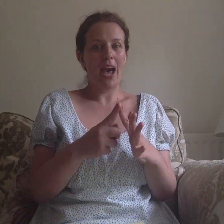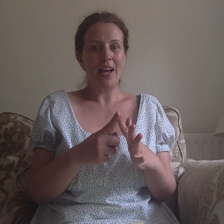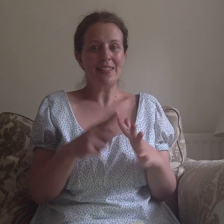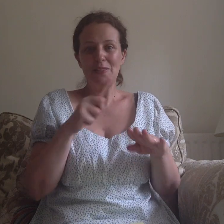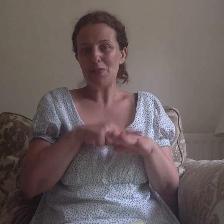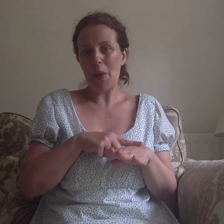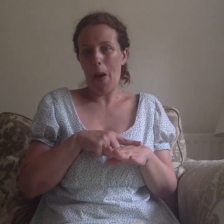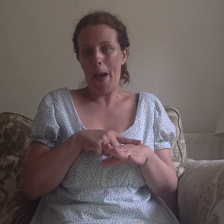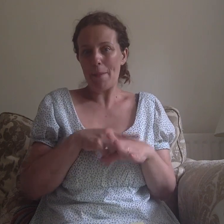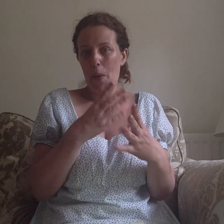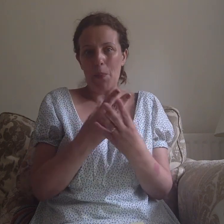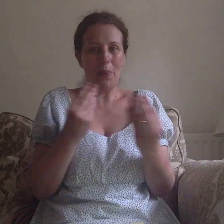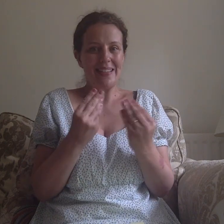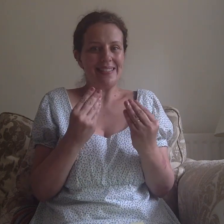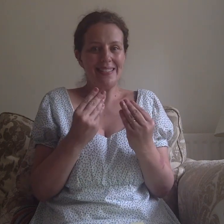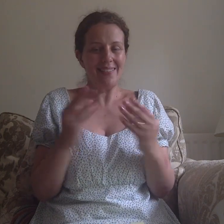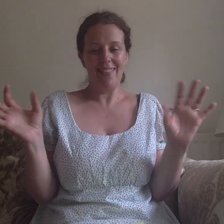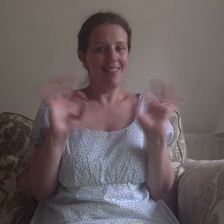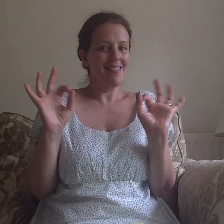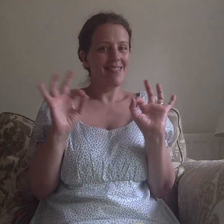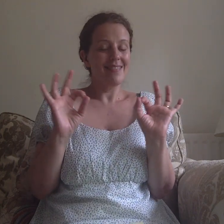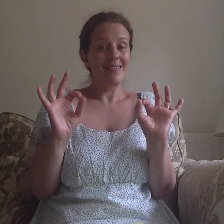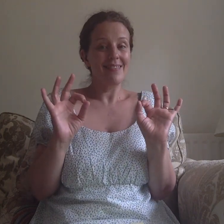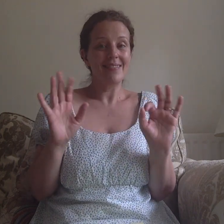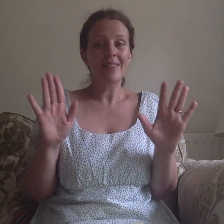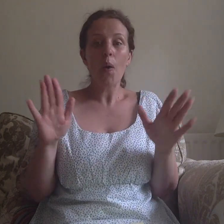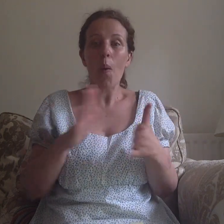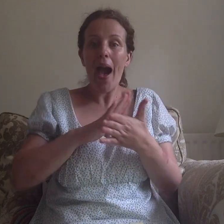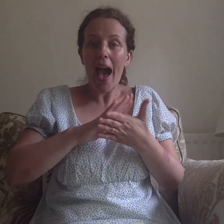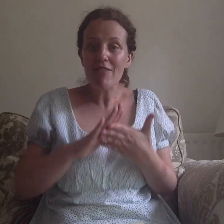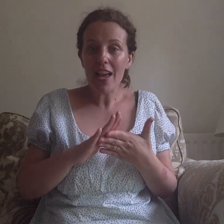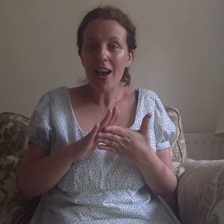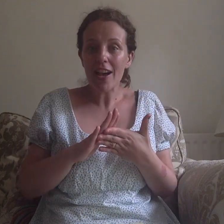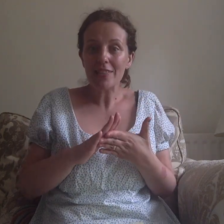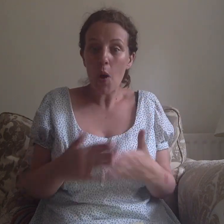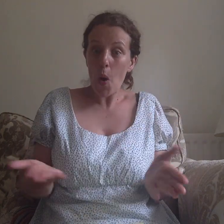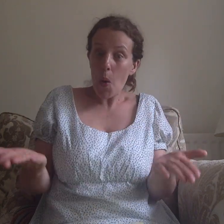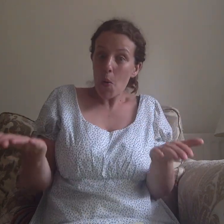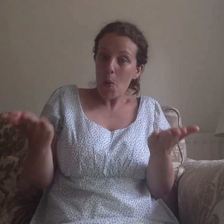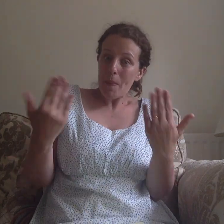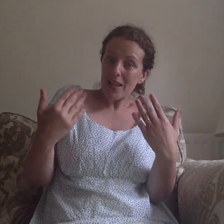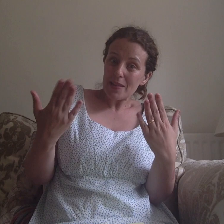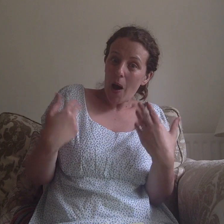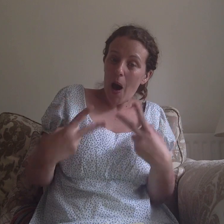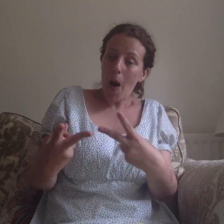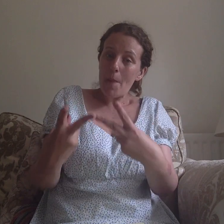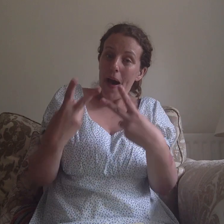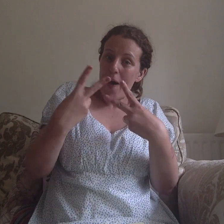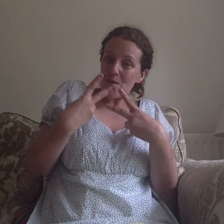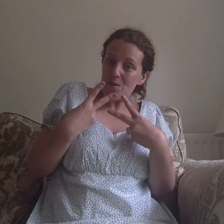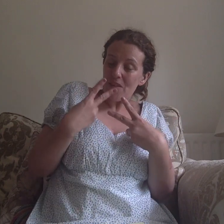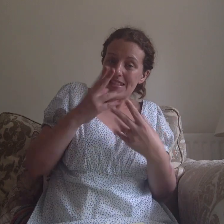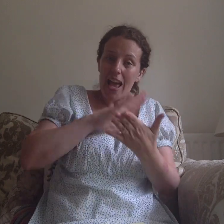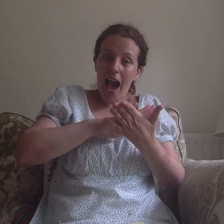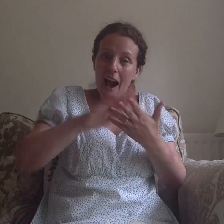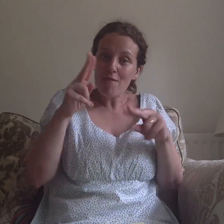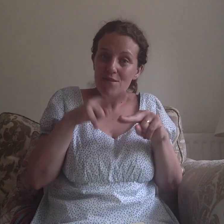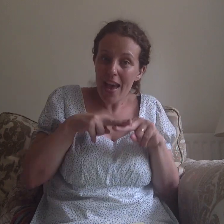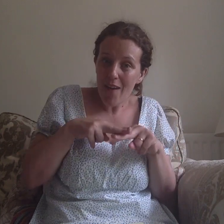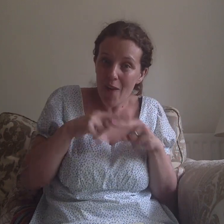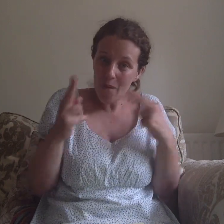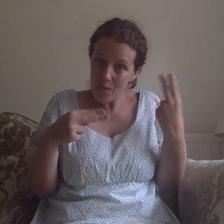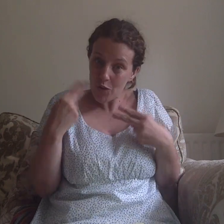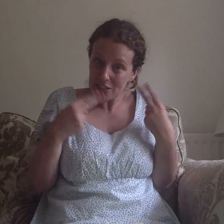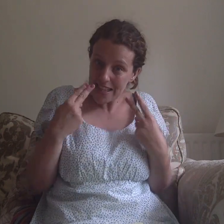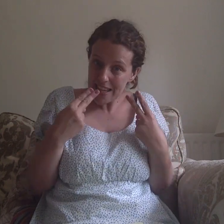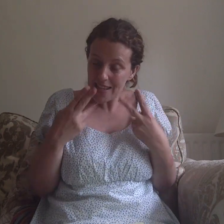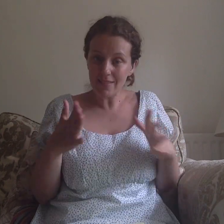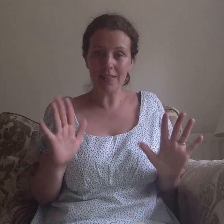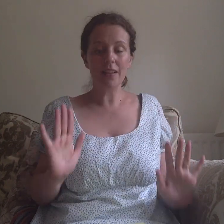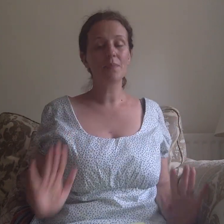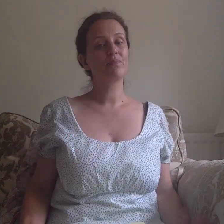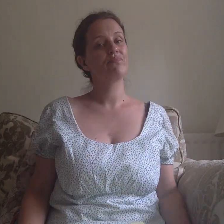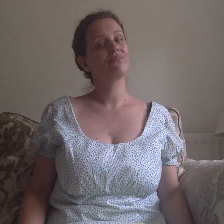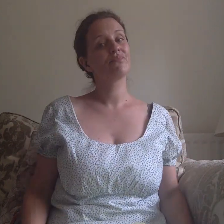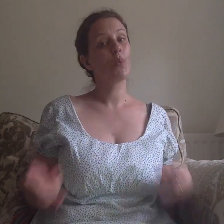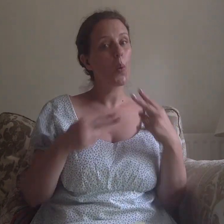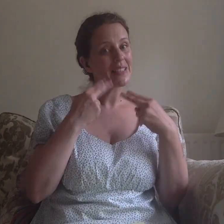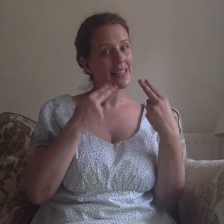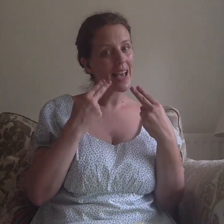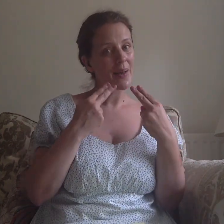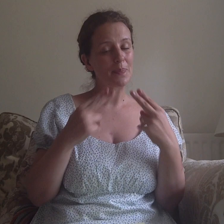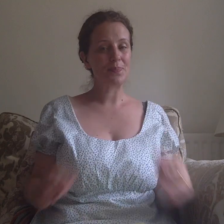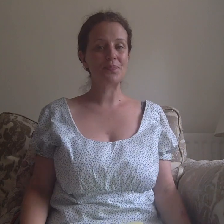Emma didn't waste anytime and said , "Harriet you must visit Hartfield for dinner."